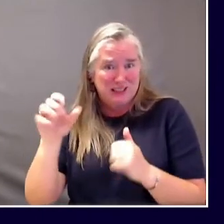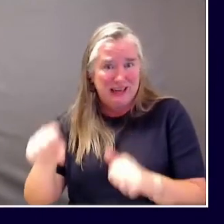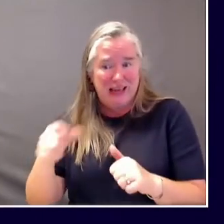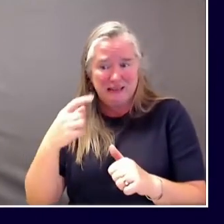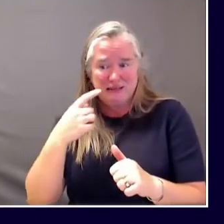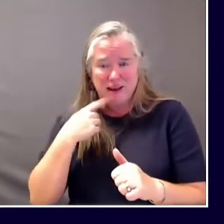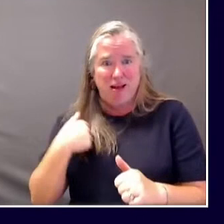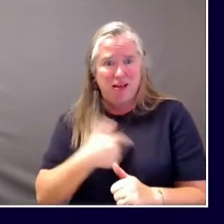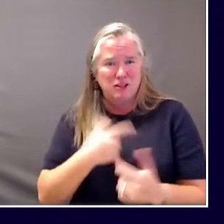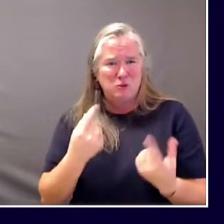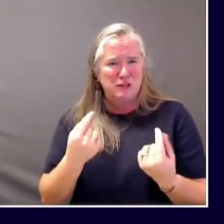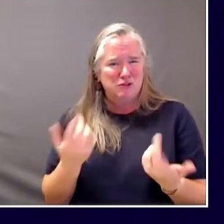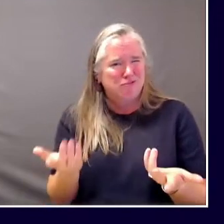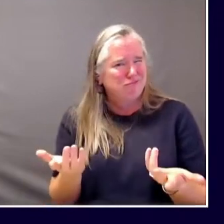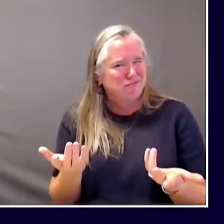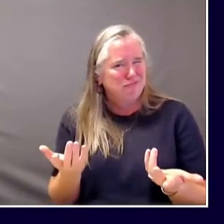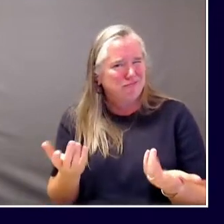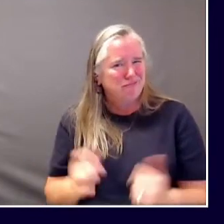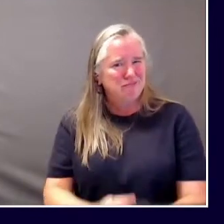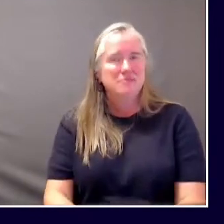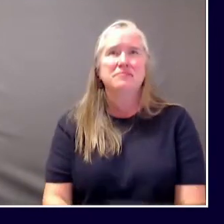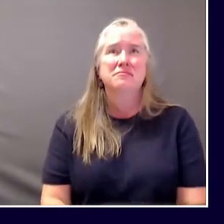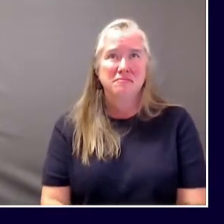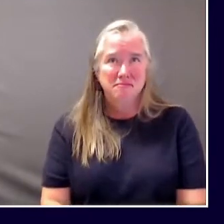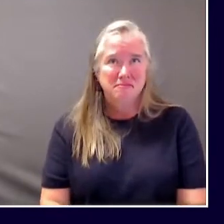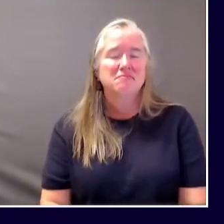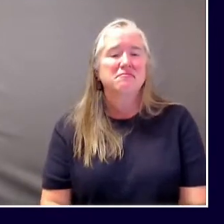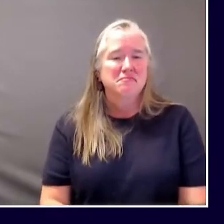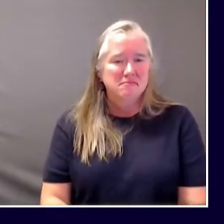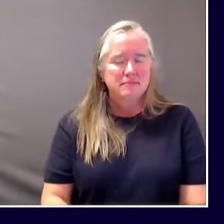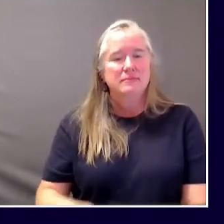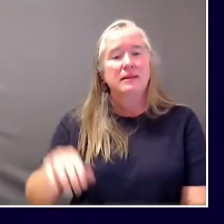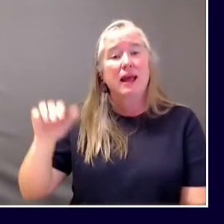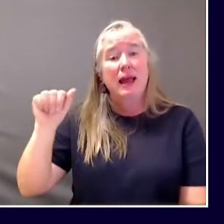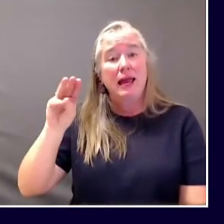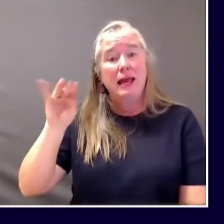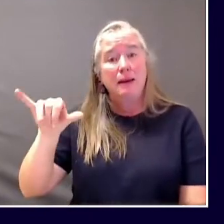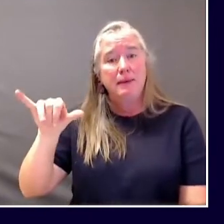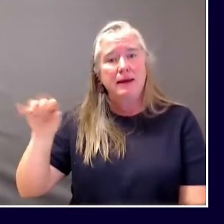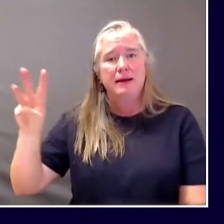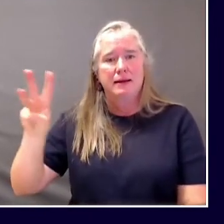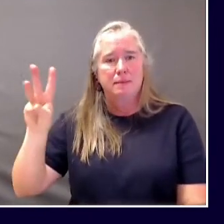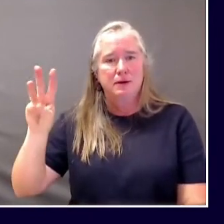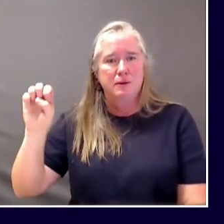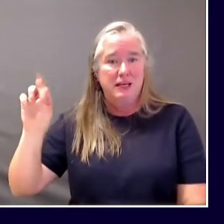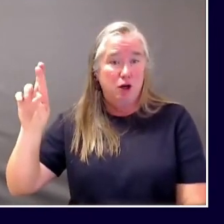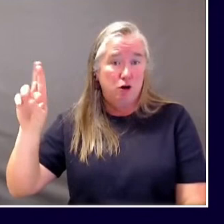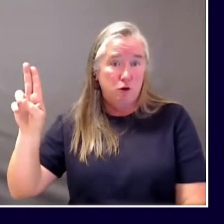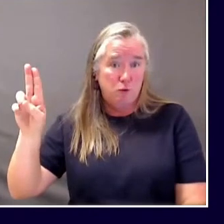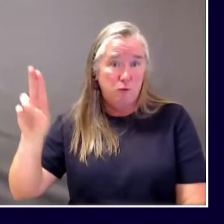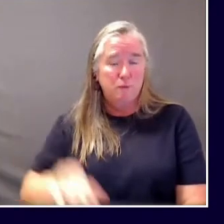thank you it turned out Amy brown at W. E.